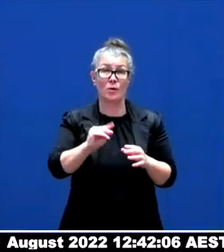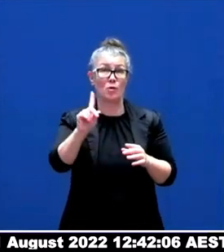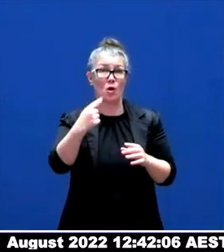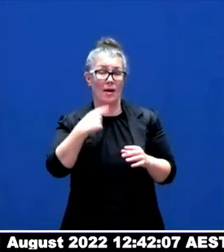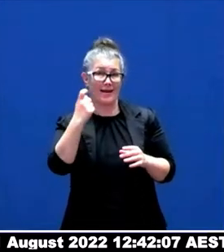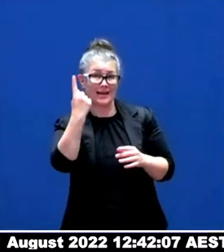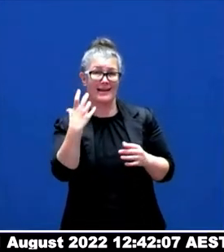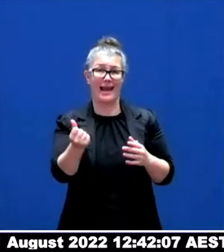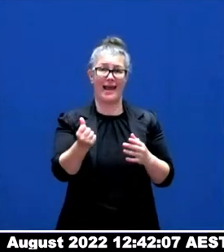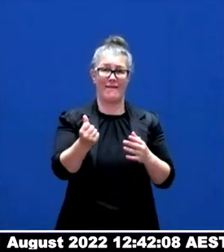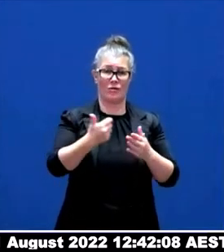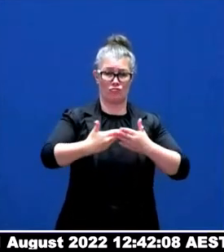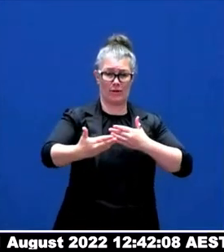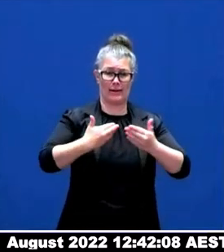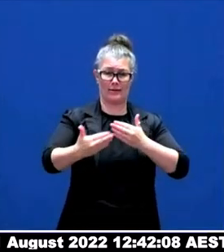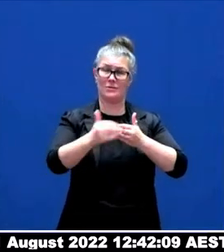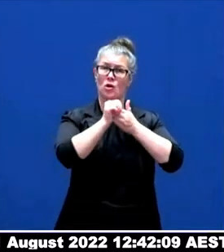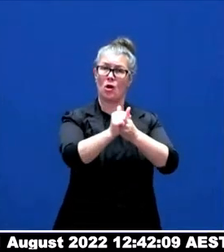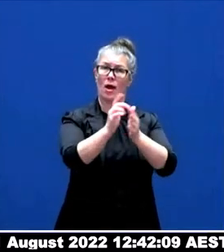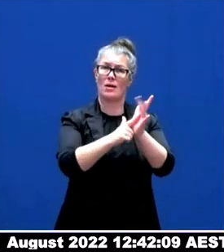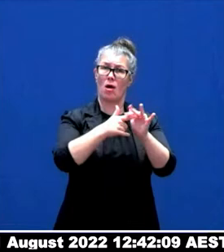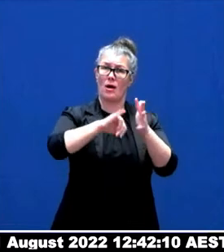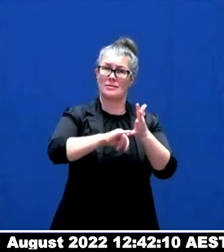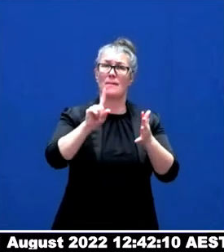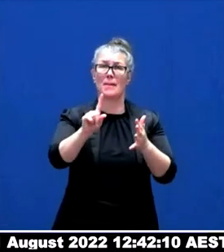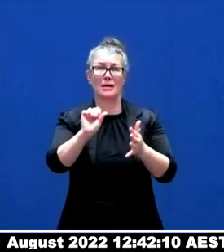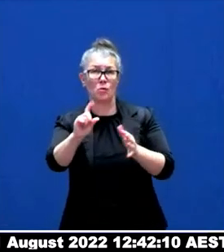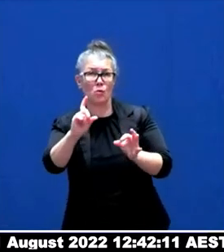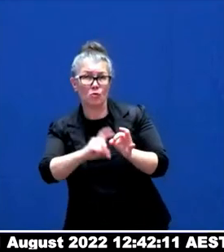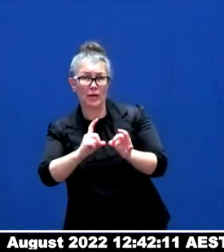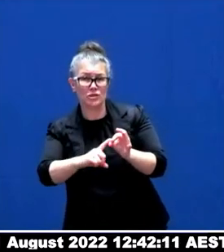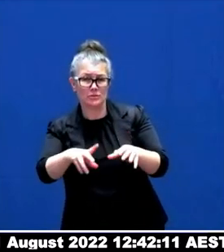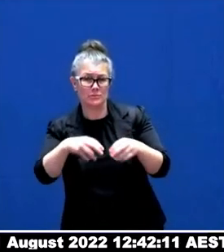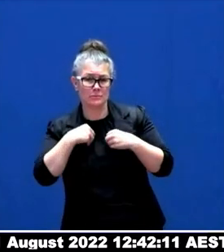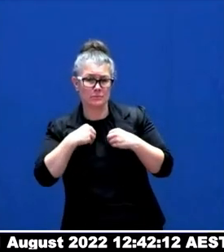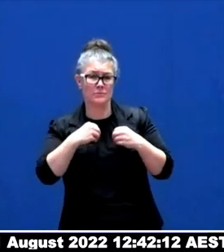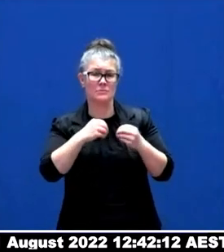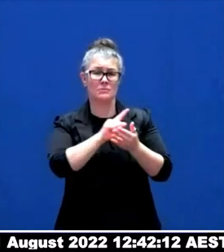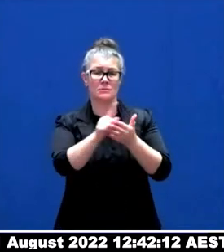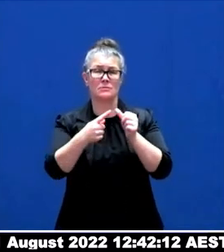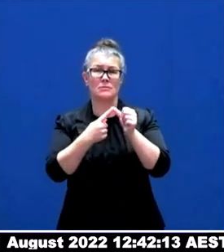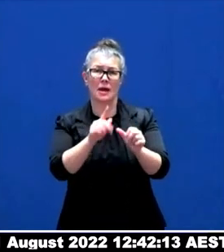guideline. I'd have to take on notice the name of the actual document, but it's from